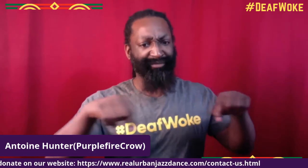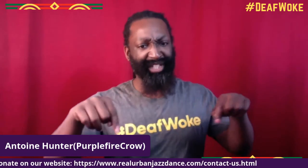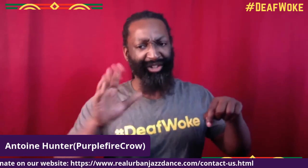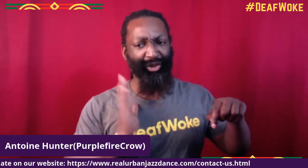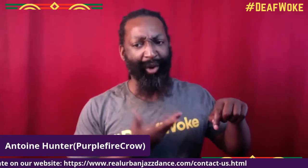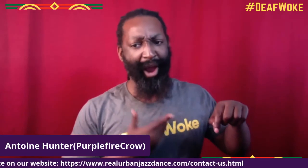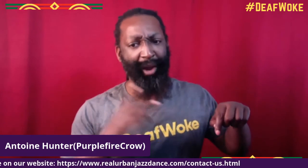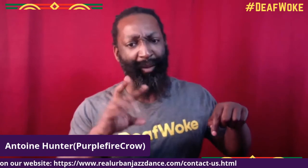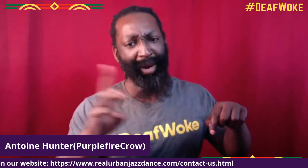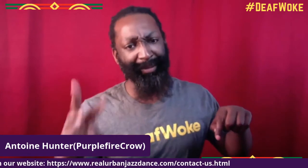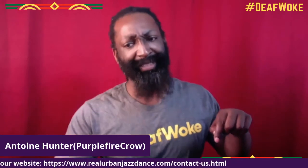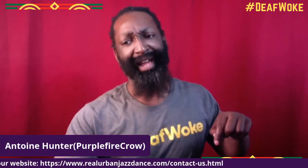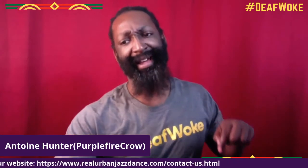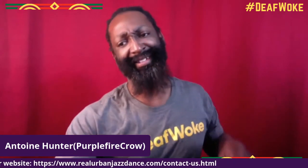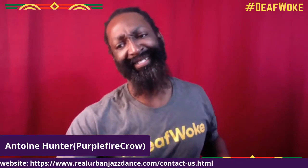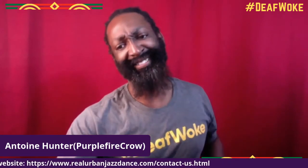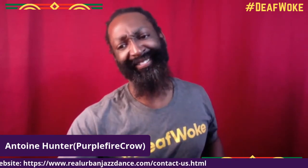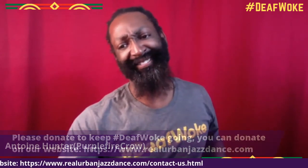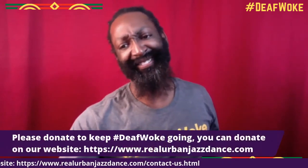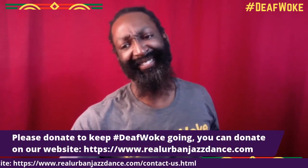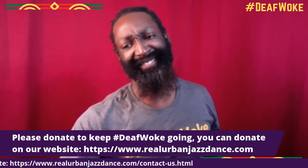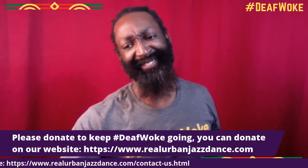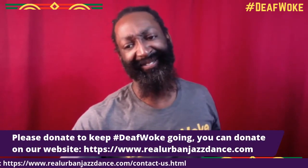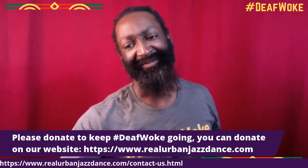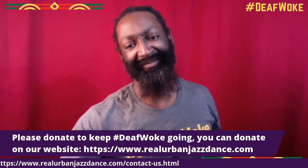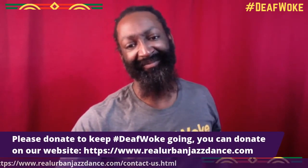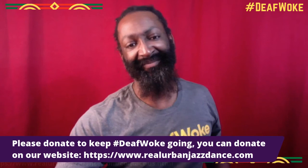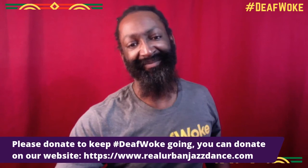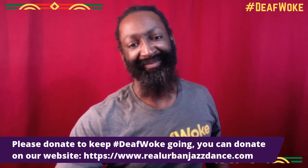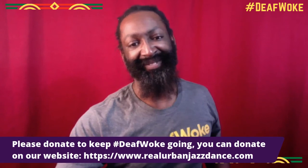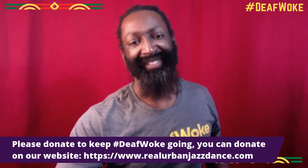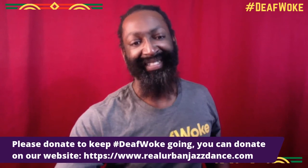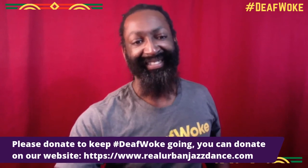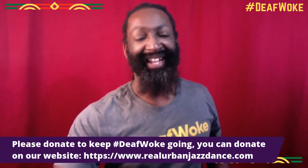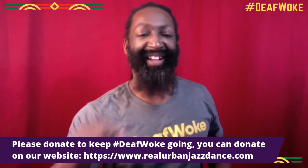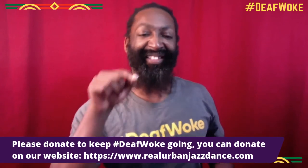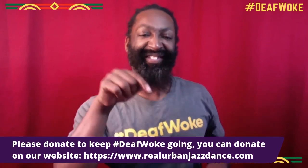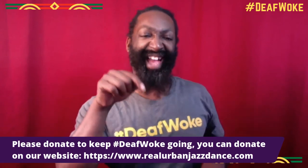www.realurbanjazzdance.com/contact us.